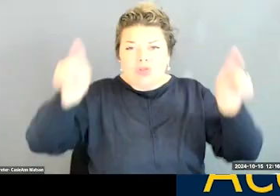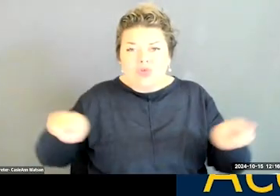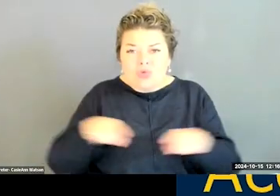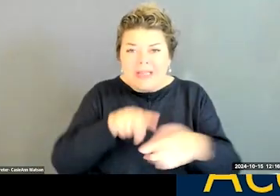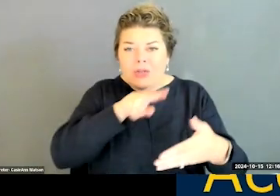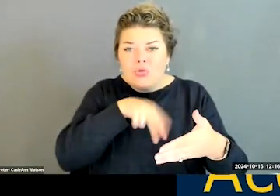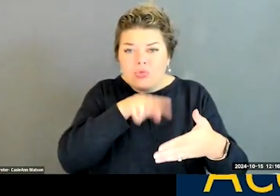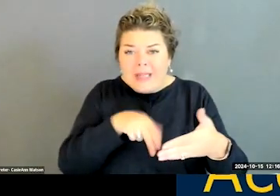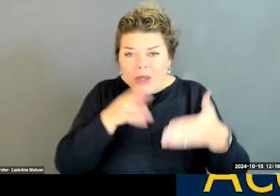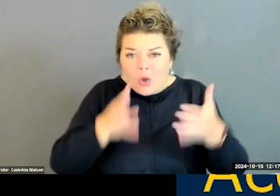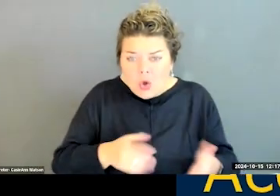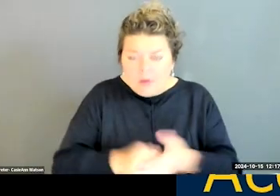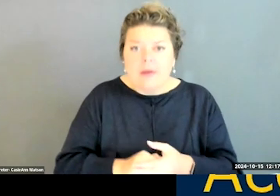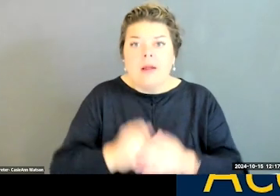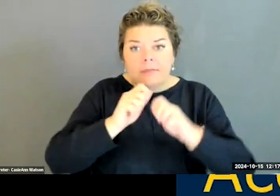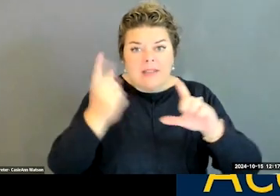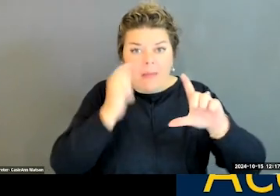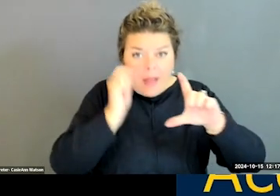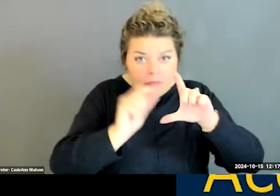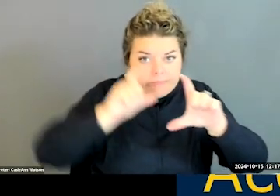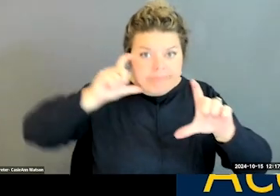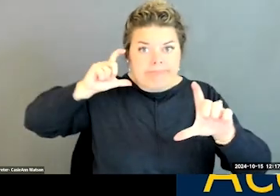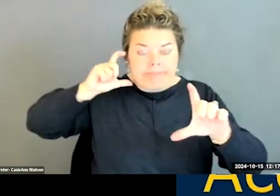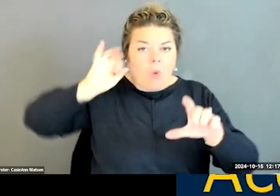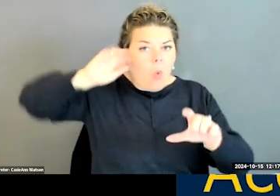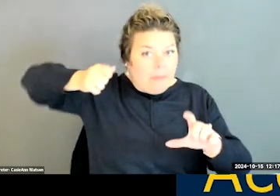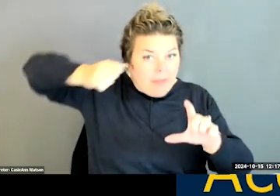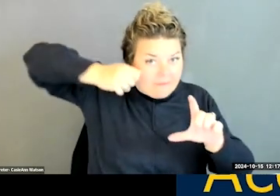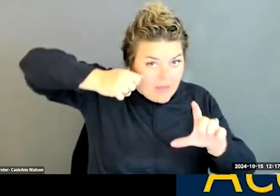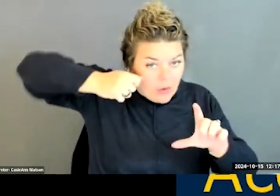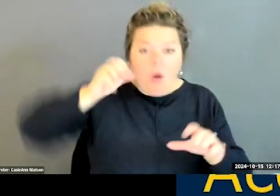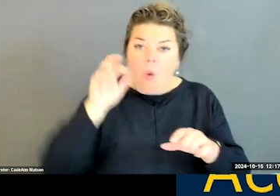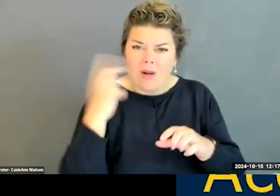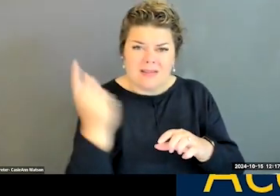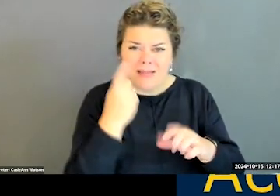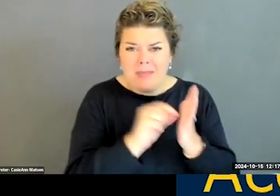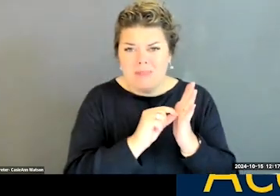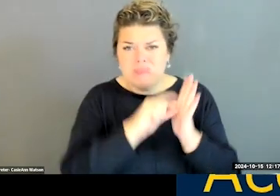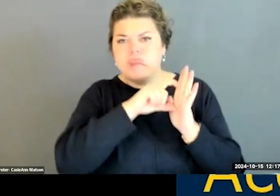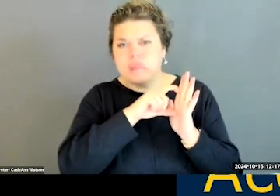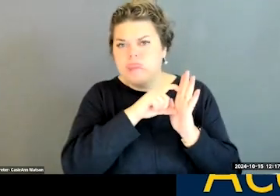magnification software, or a physical magnifier, and even large print materials.